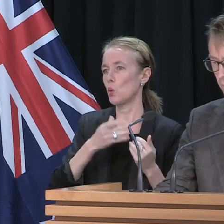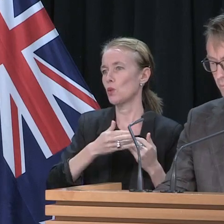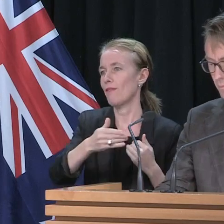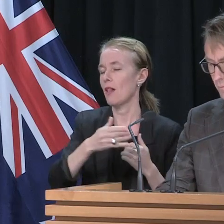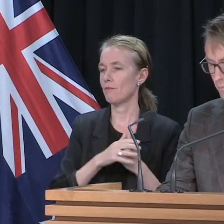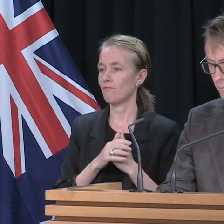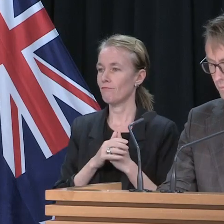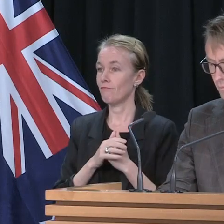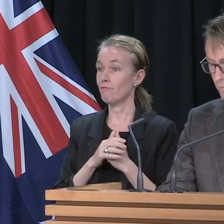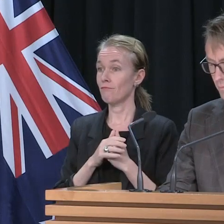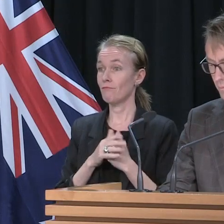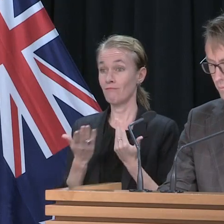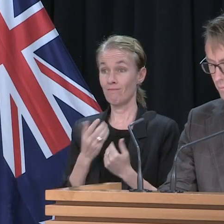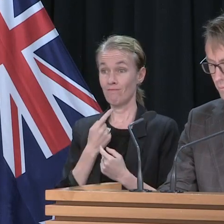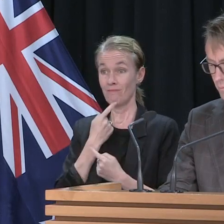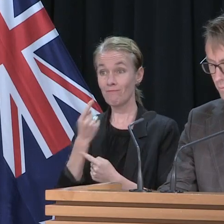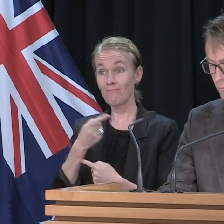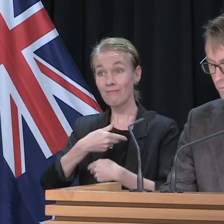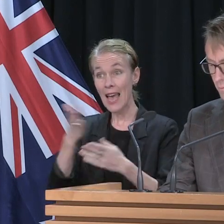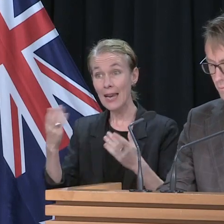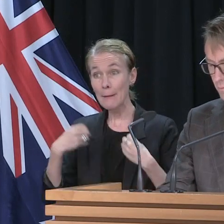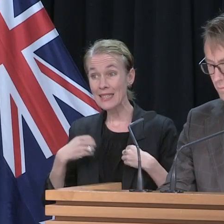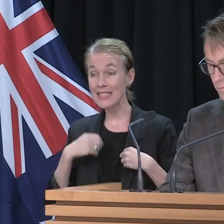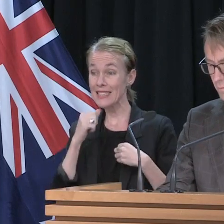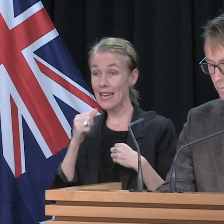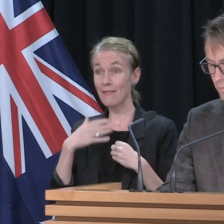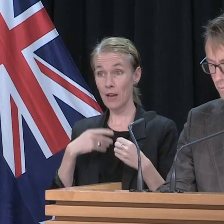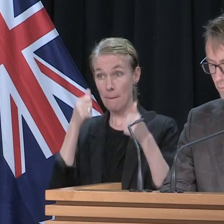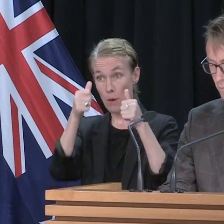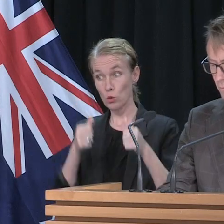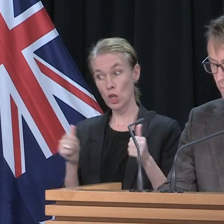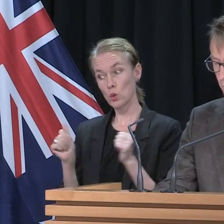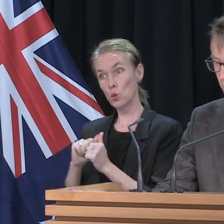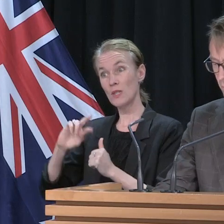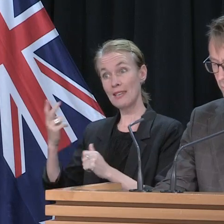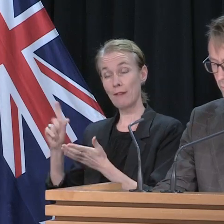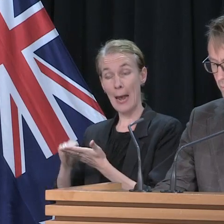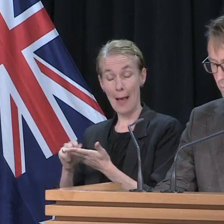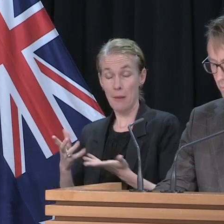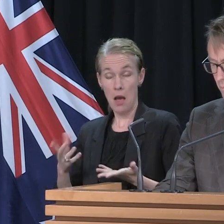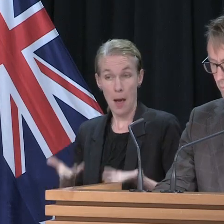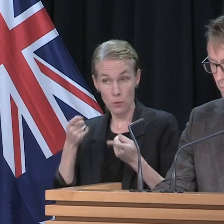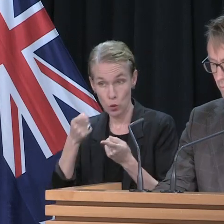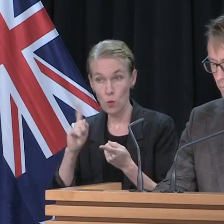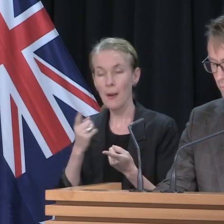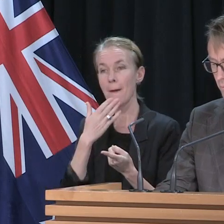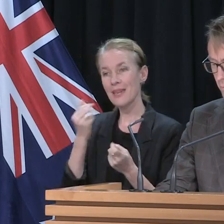much more manual work in order for them to be able to be used. My message to all those businesses - if you're